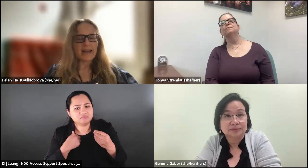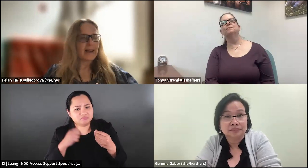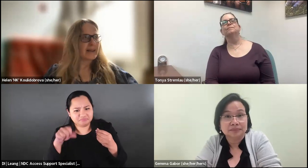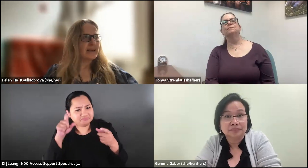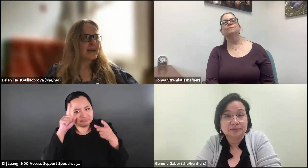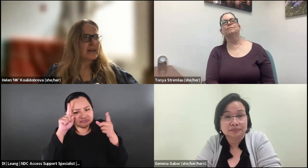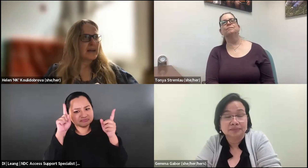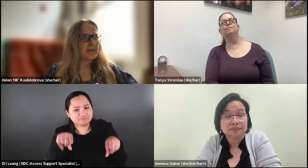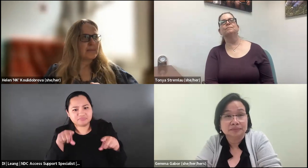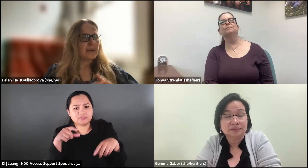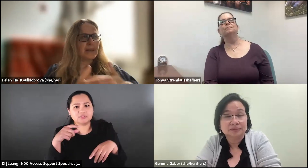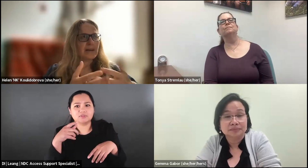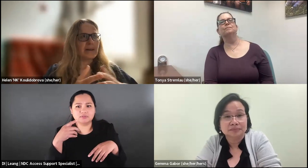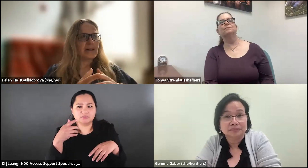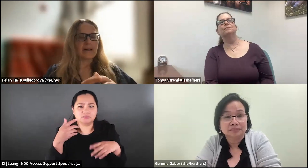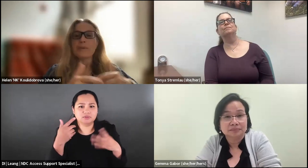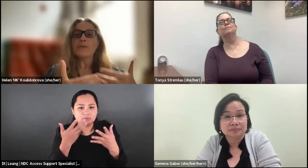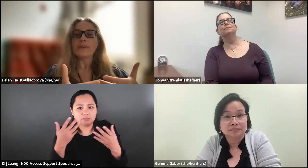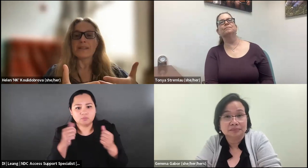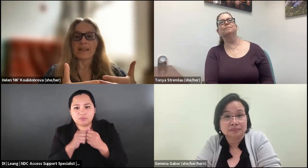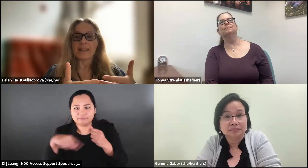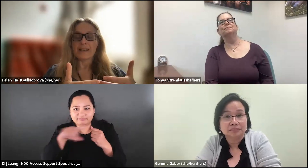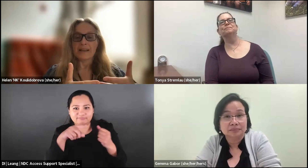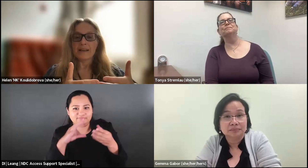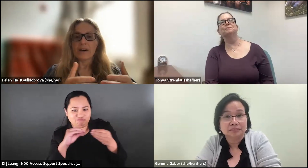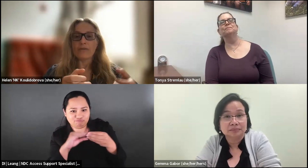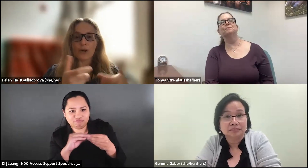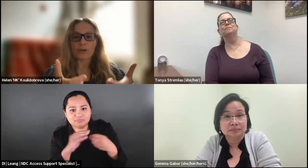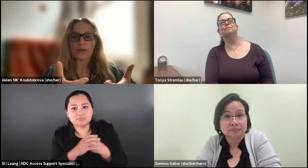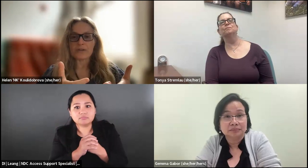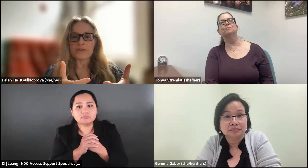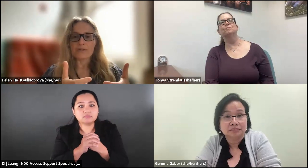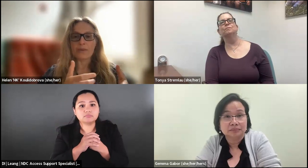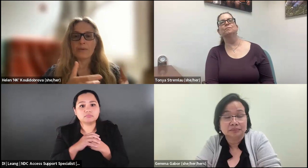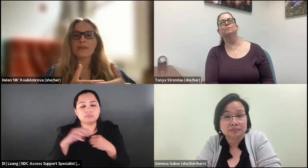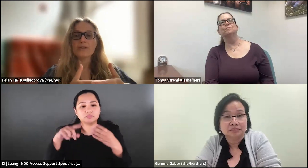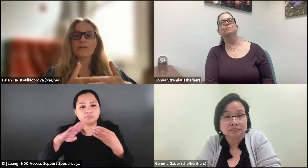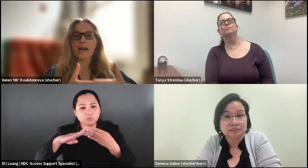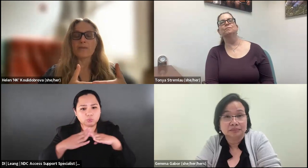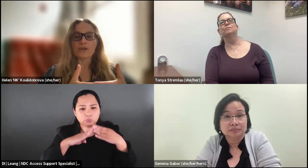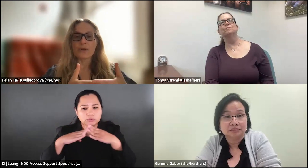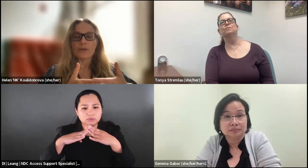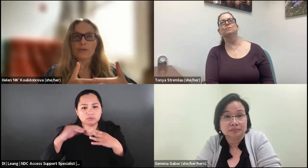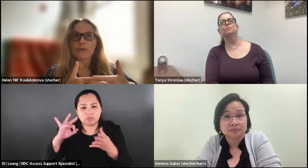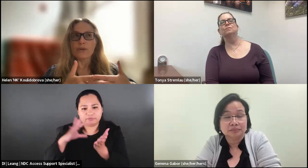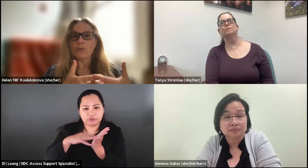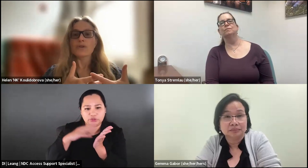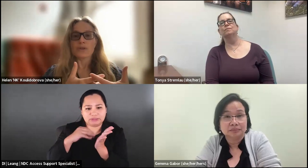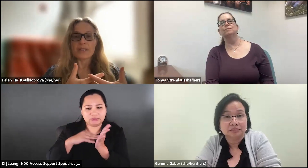say, community of learners, community of language users